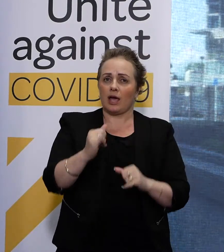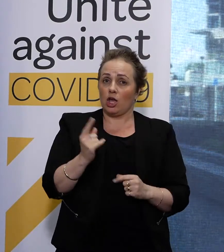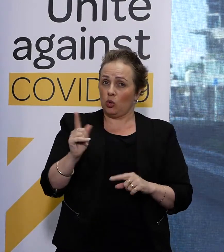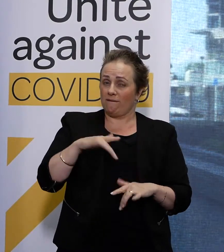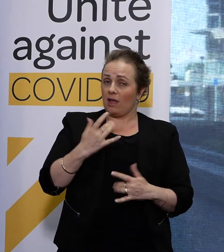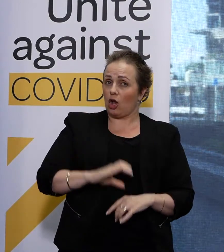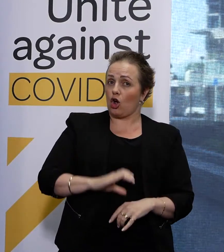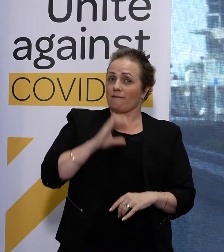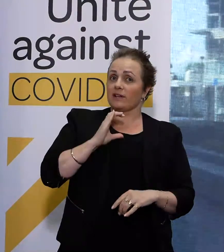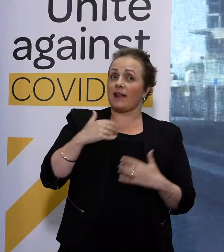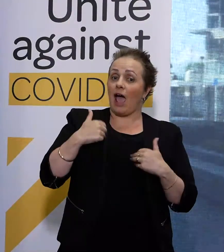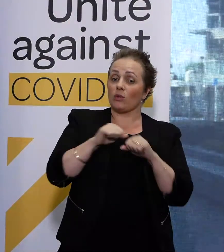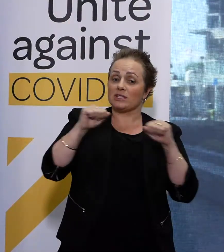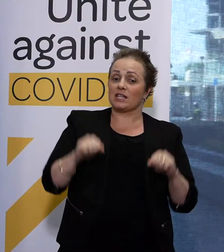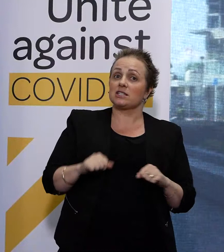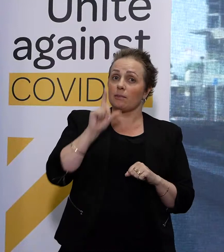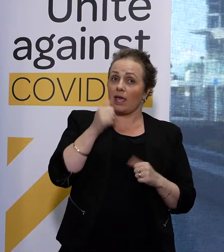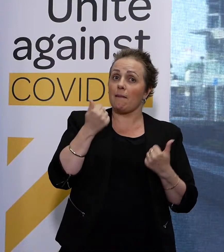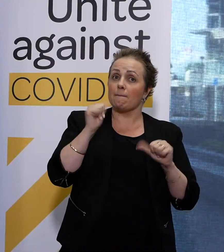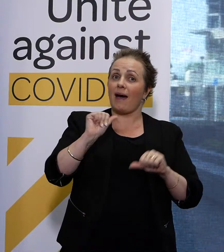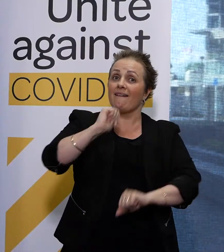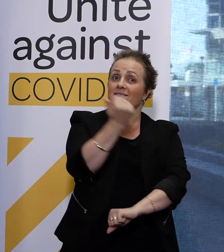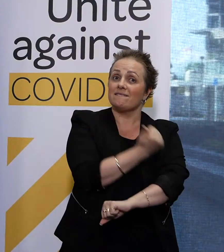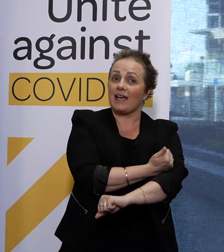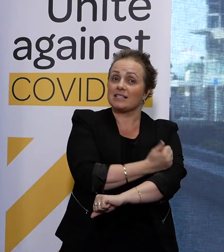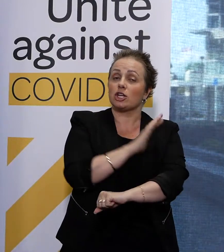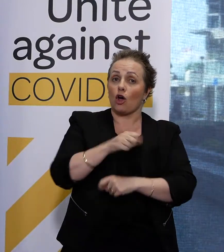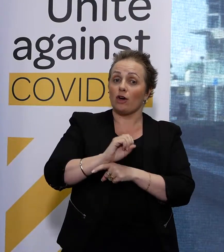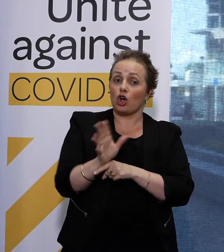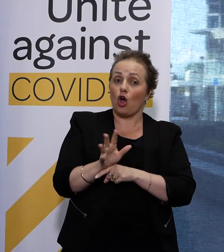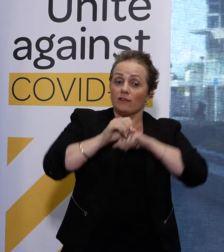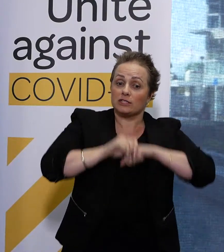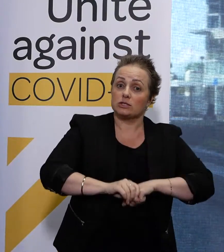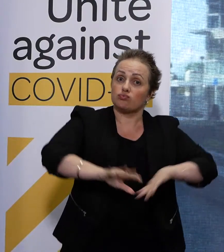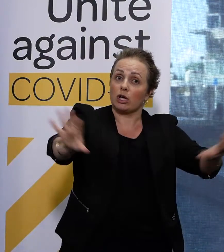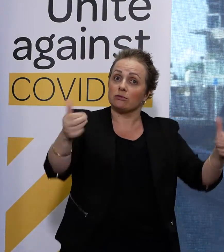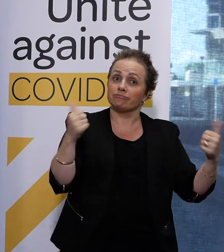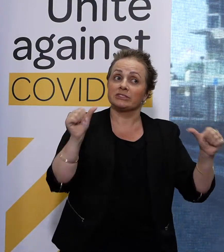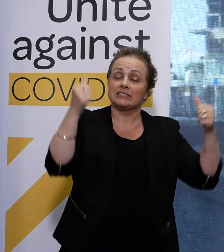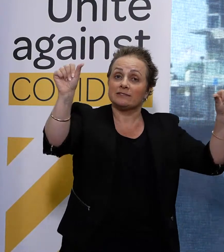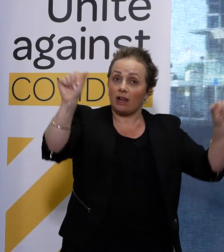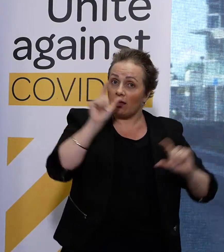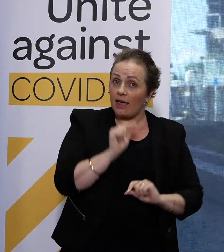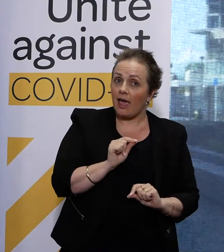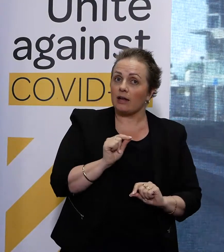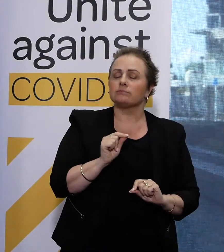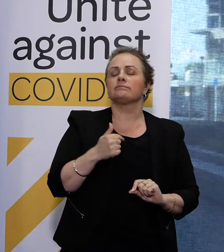health system can't roll out a vaccine .. Well, I just want to make a comment, first